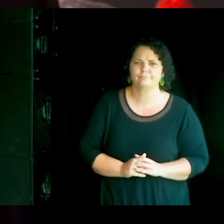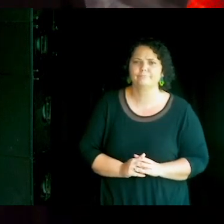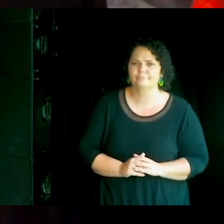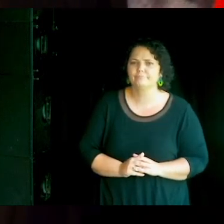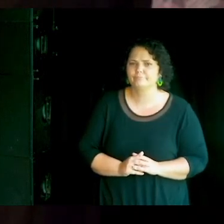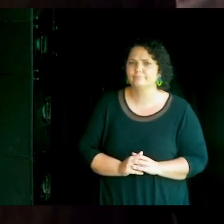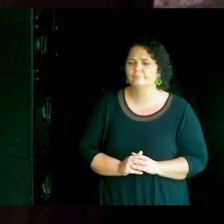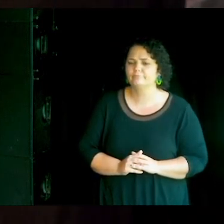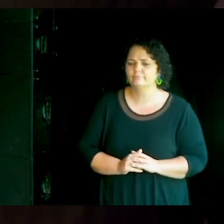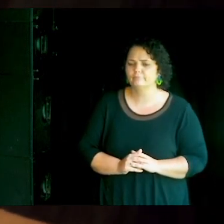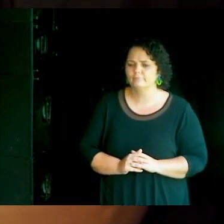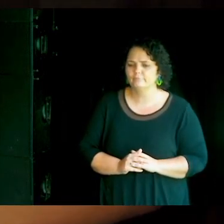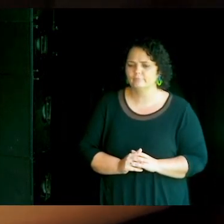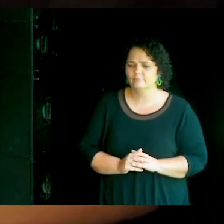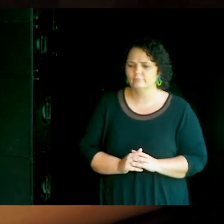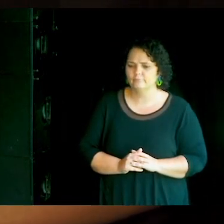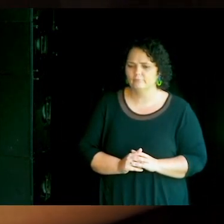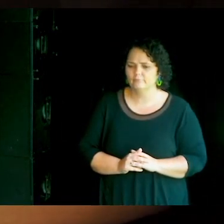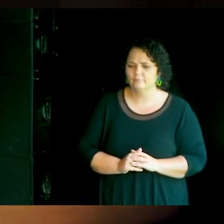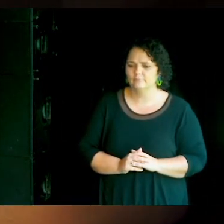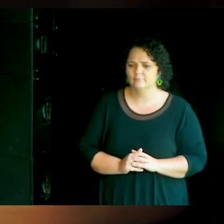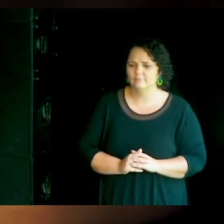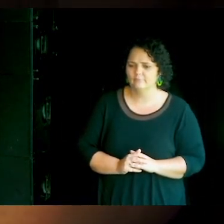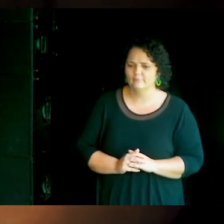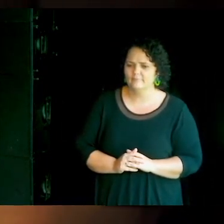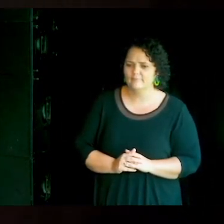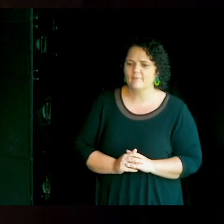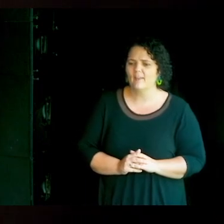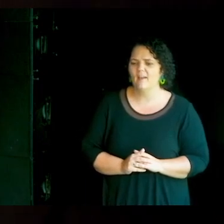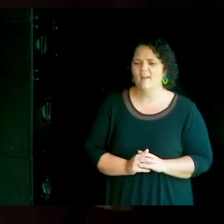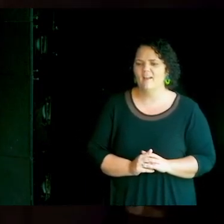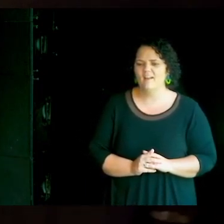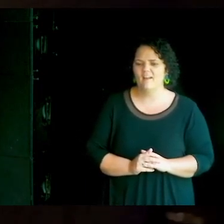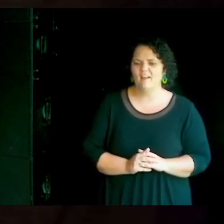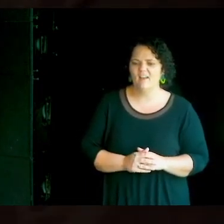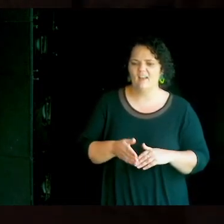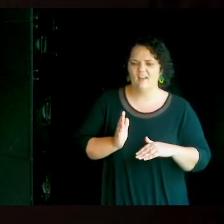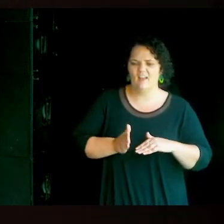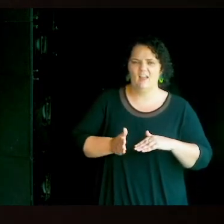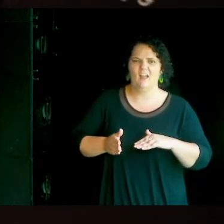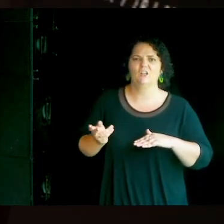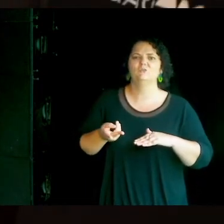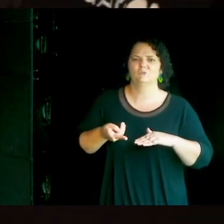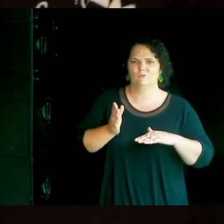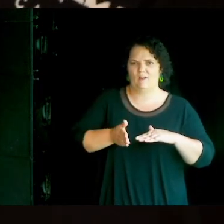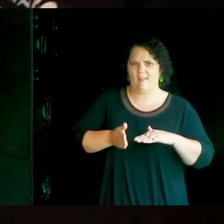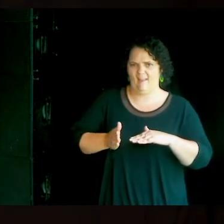so this is a very very messy plate at the moment put it in oh it's going to be fantastic